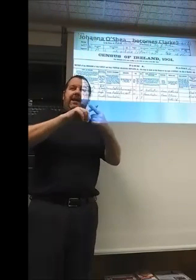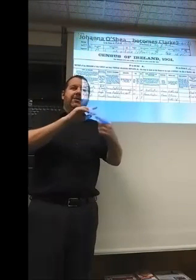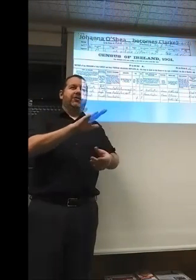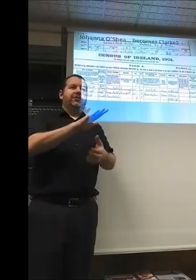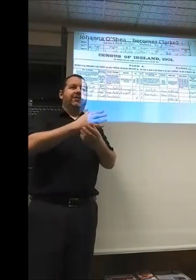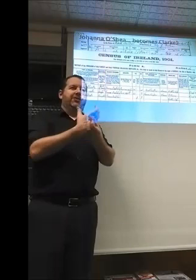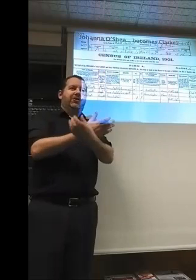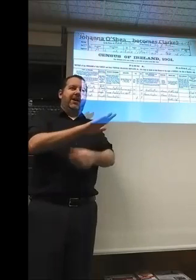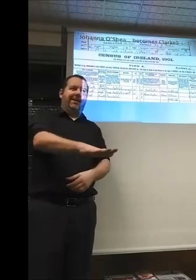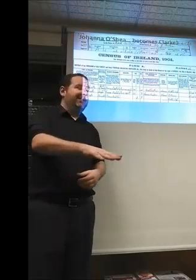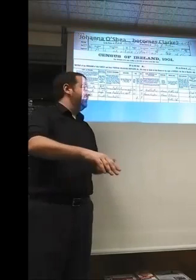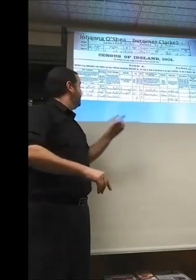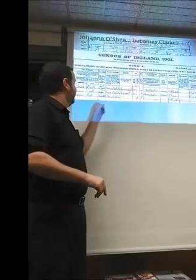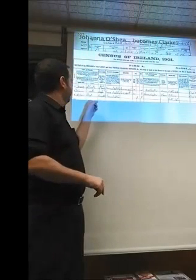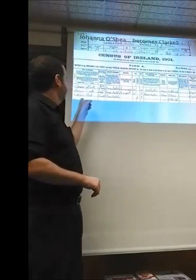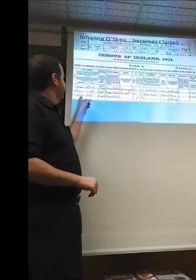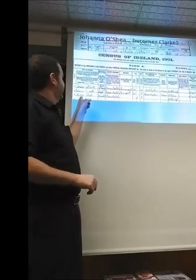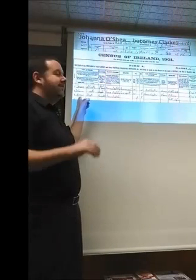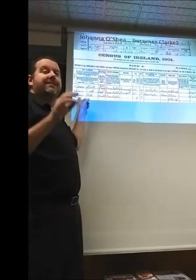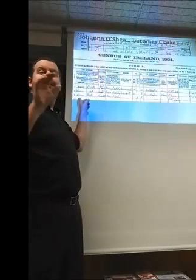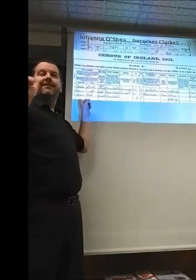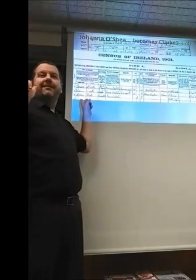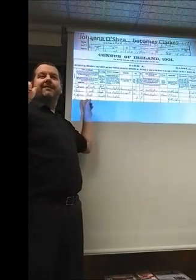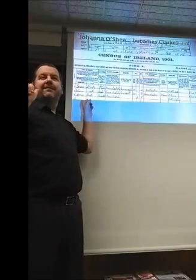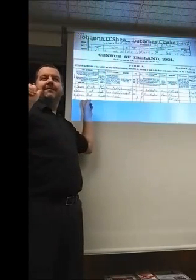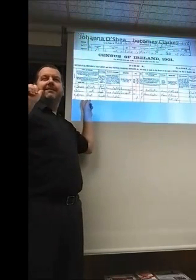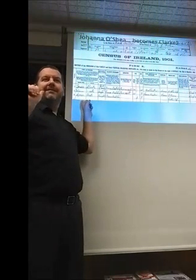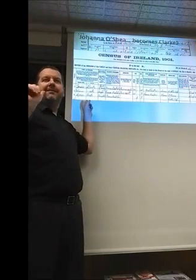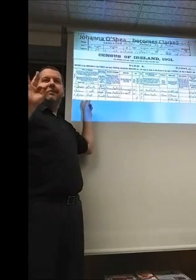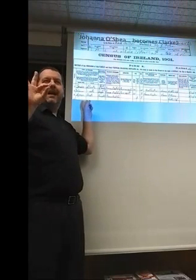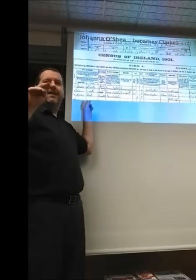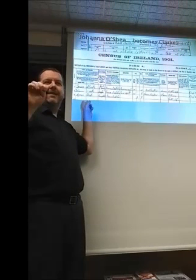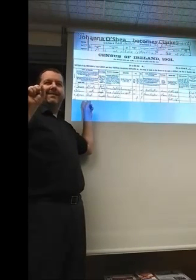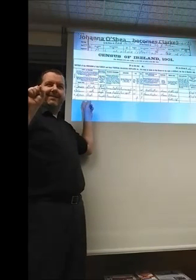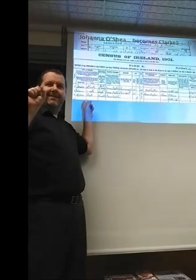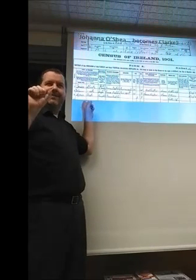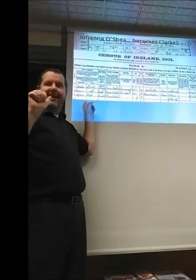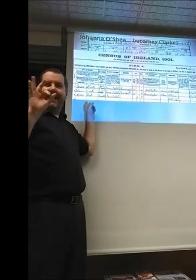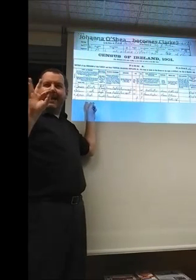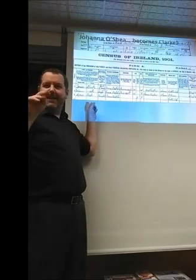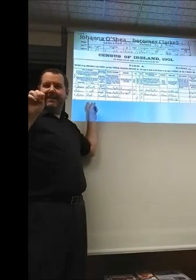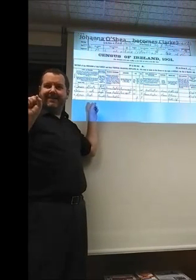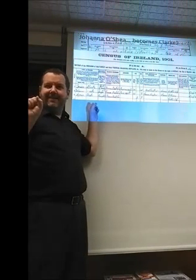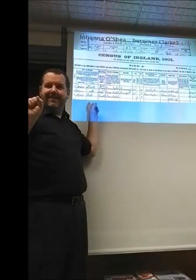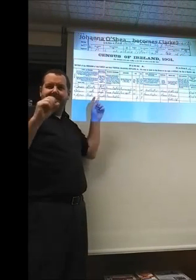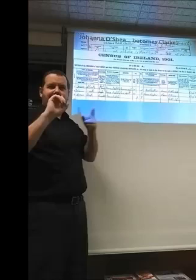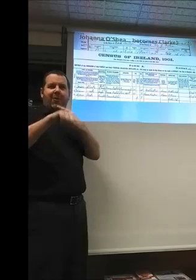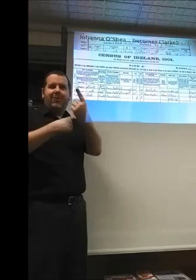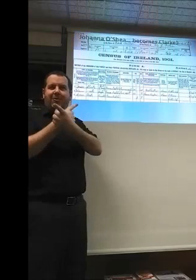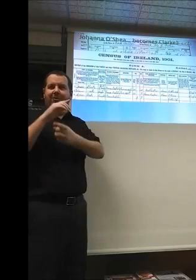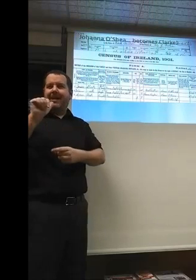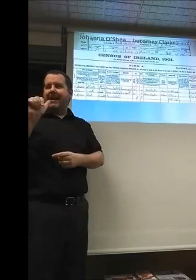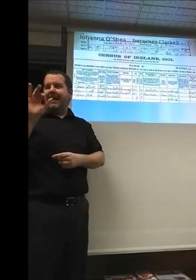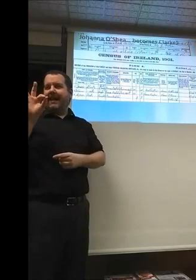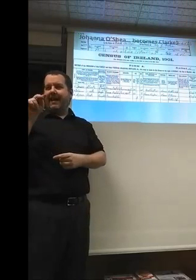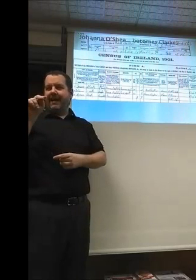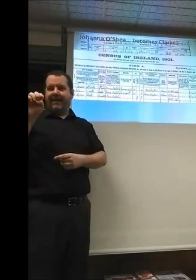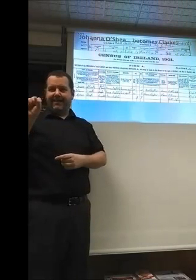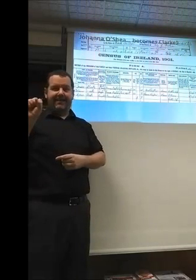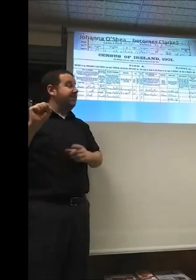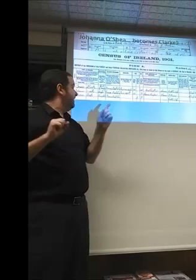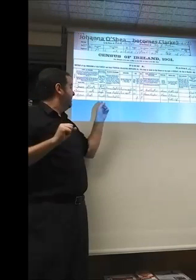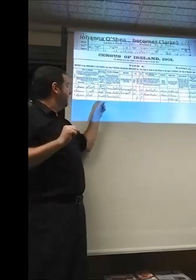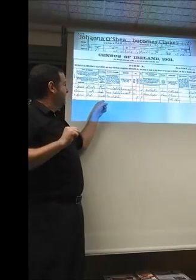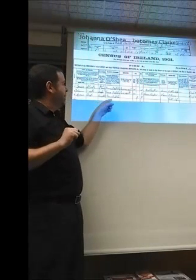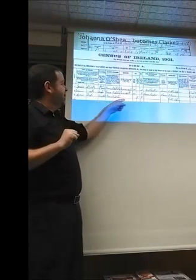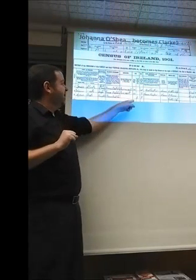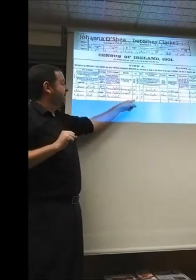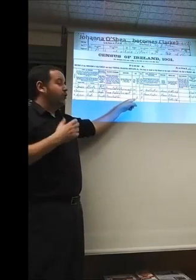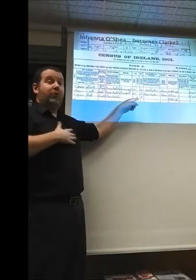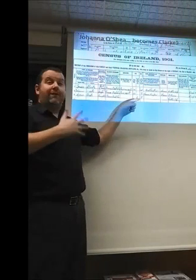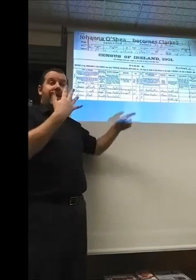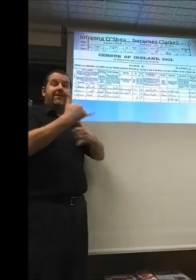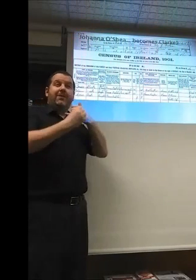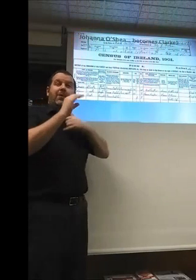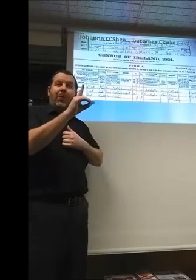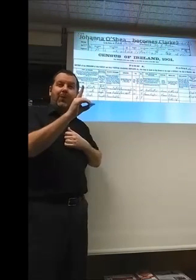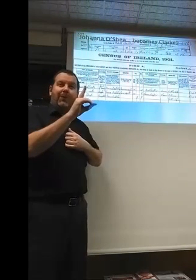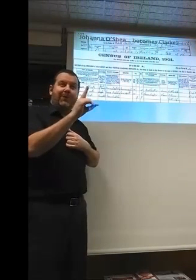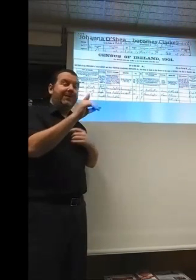I think you sa before that it was mentioned in the video that he had a very good level